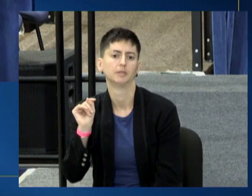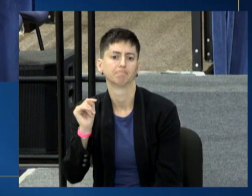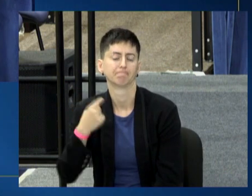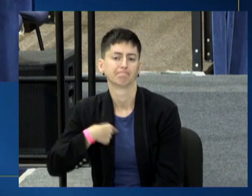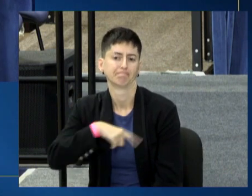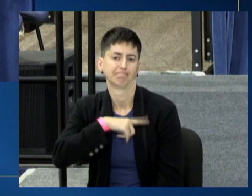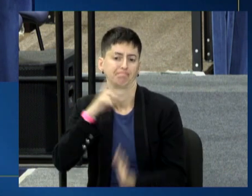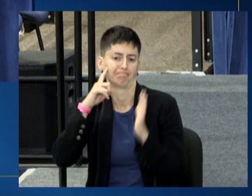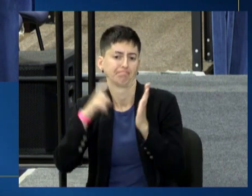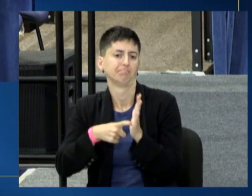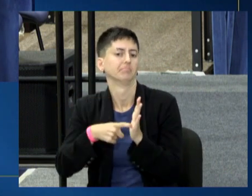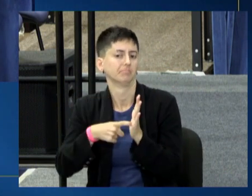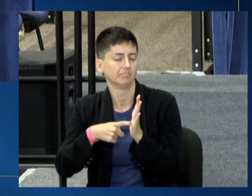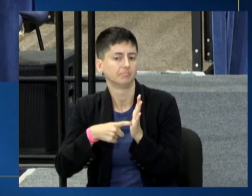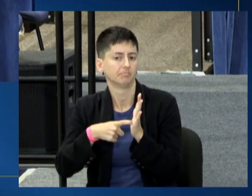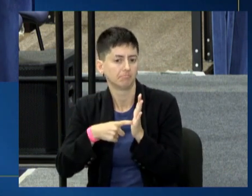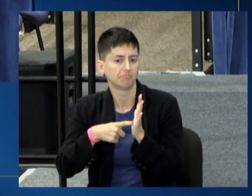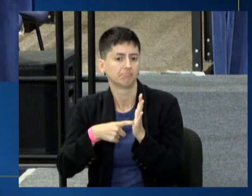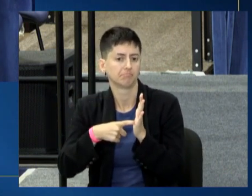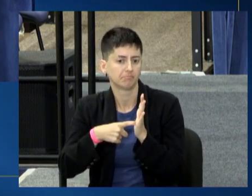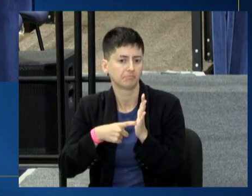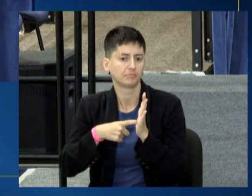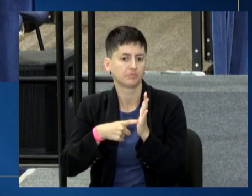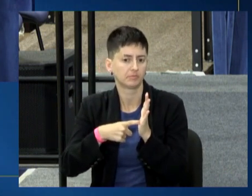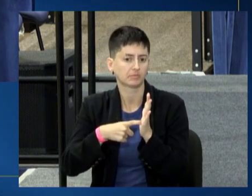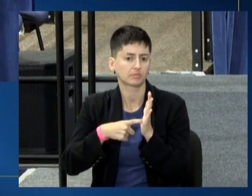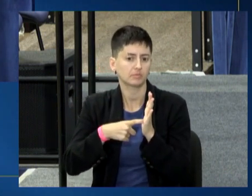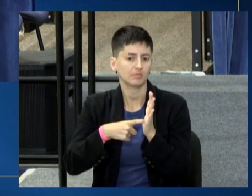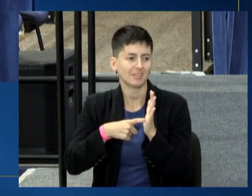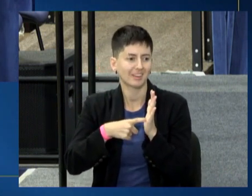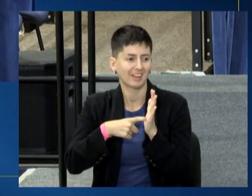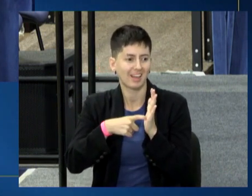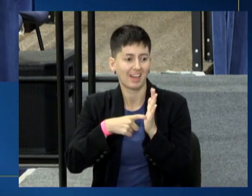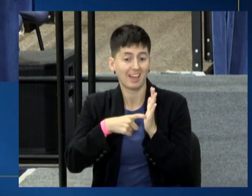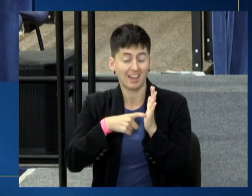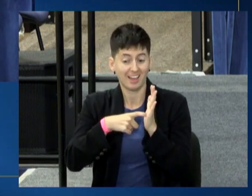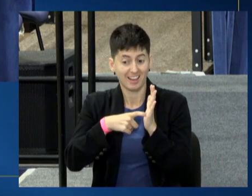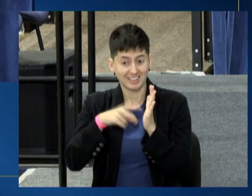the opportunity to harness the power of data and the power of